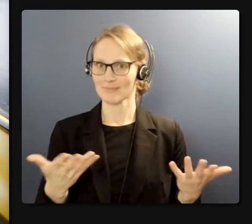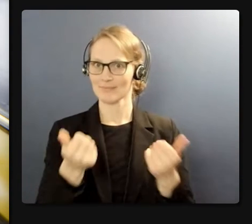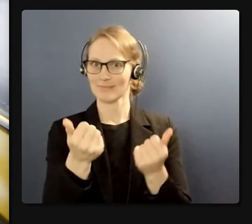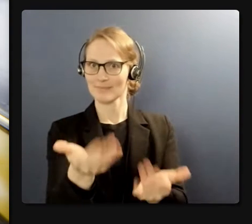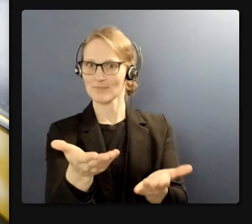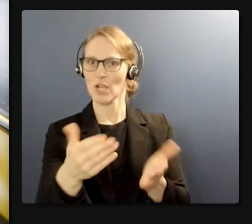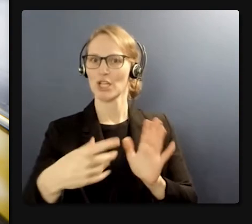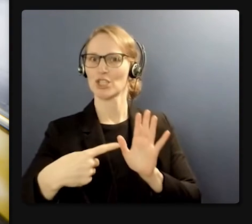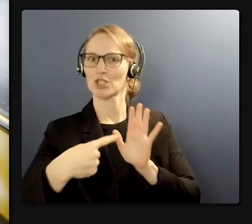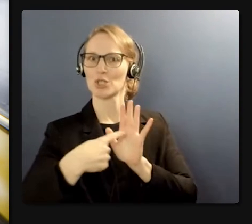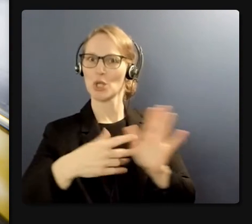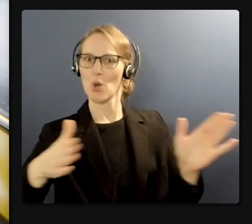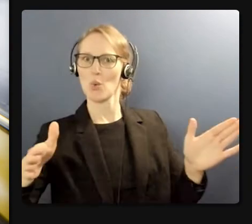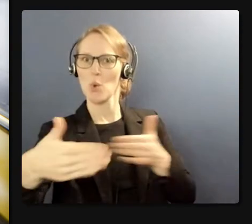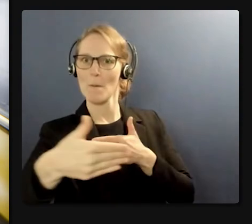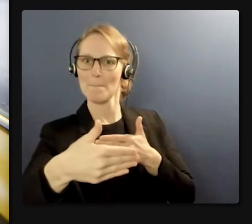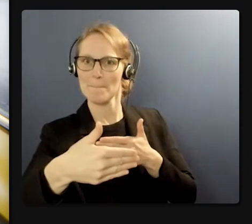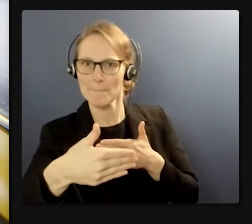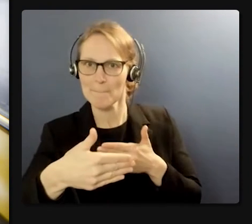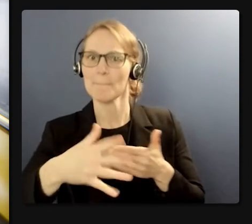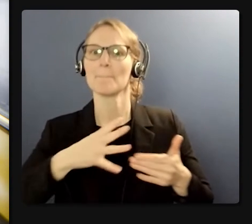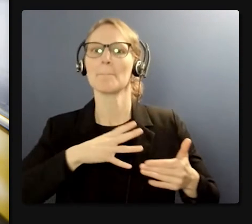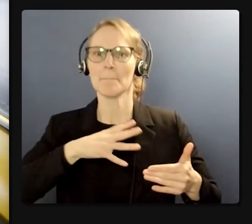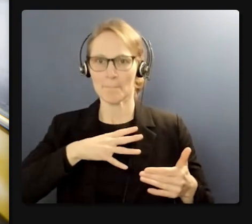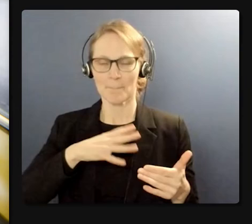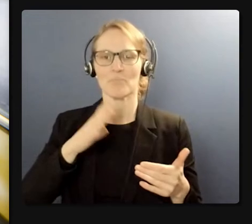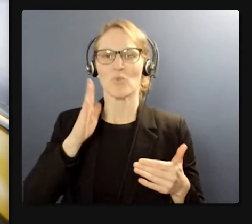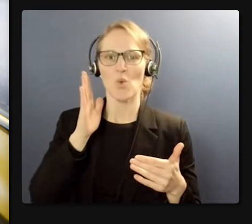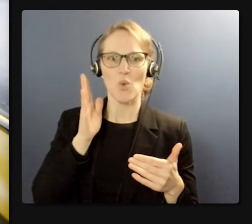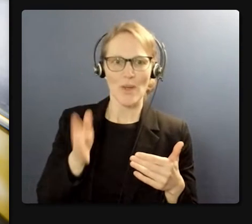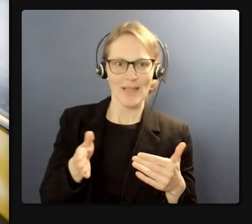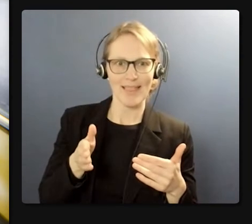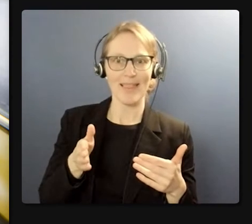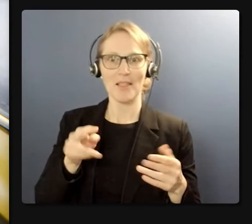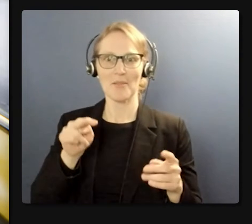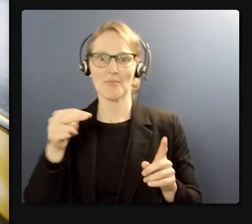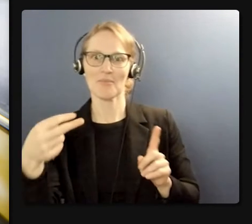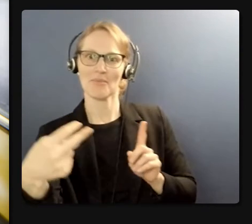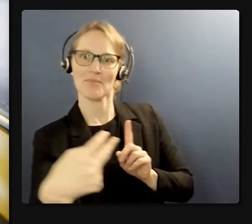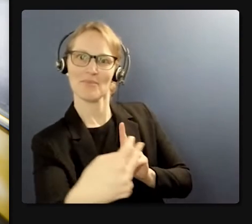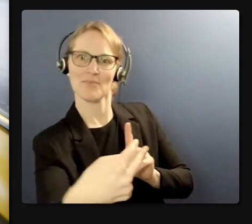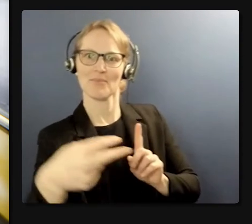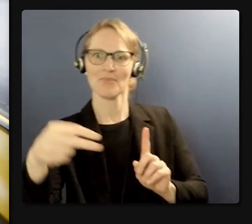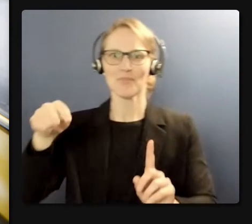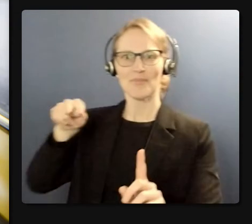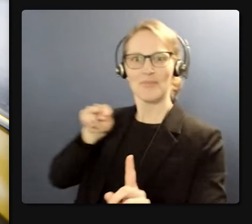So here is the showroom. Let's take a look at this and just circle around a bit.